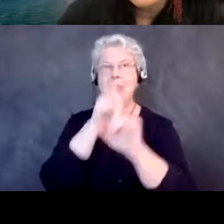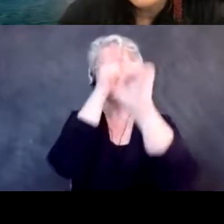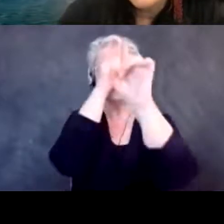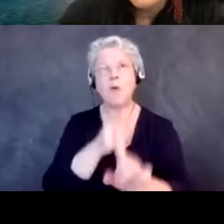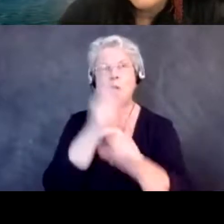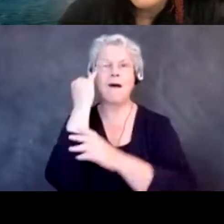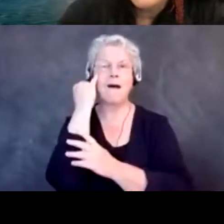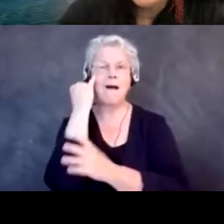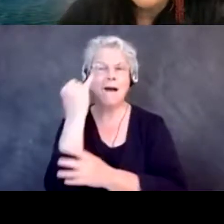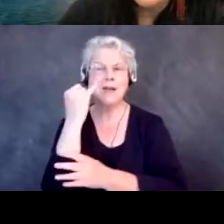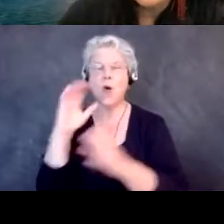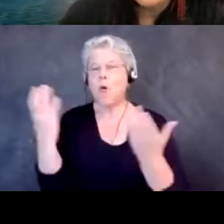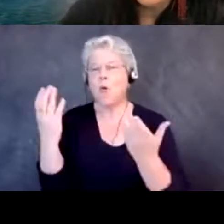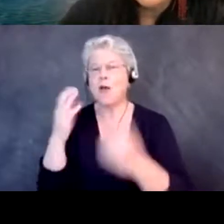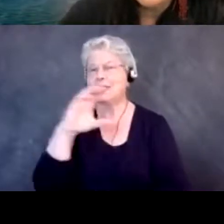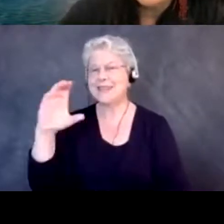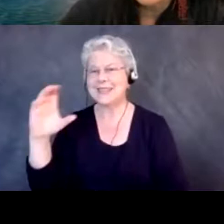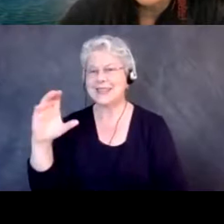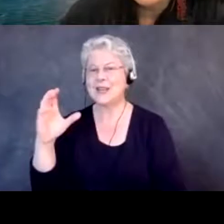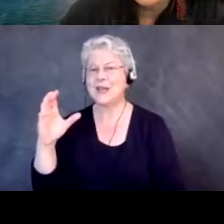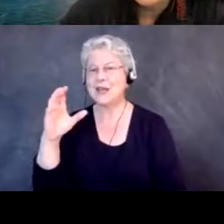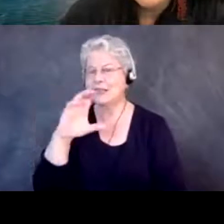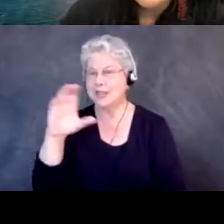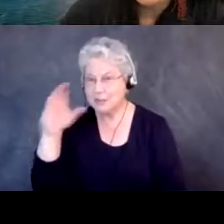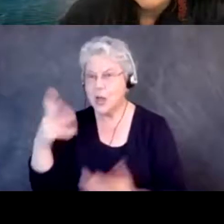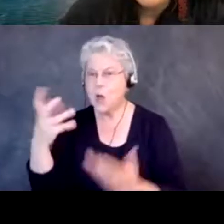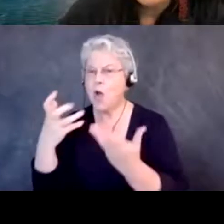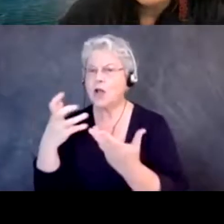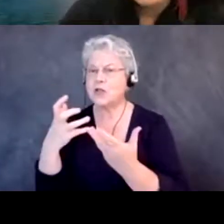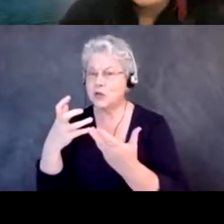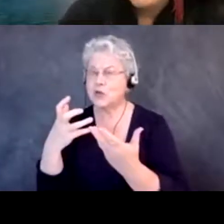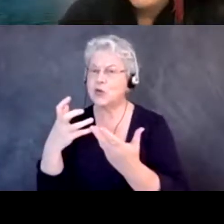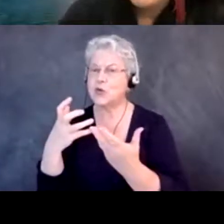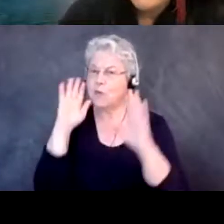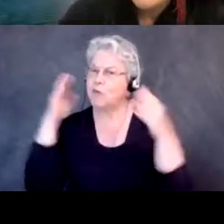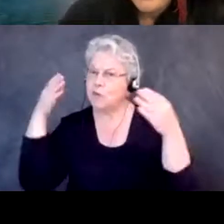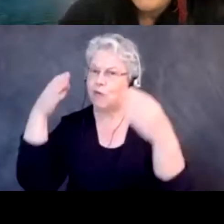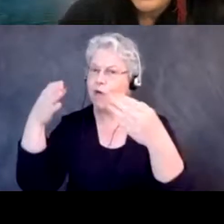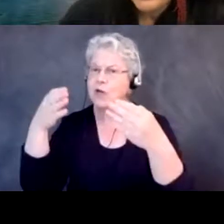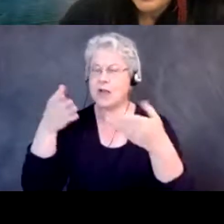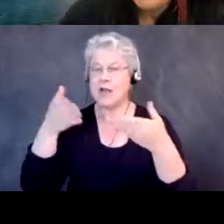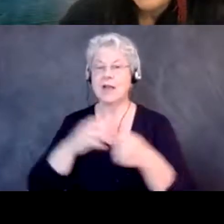C and C need to focus on. [Community and culture.] Allows a method to incorporate